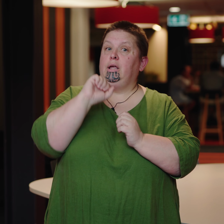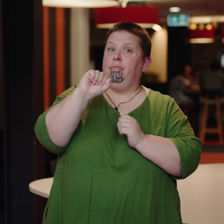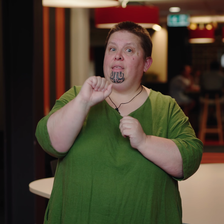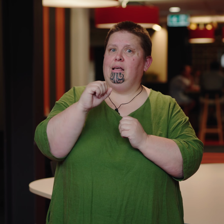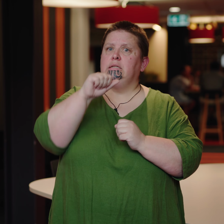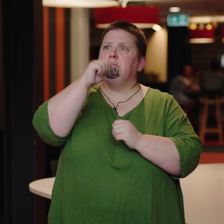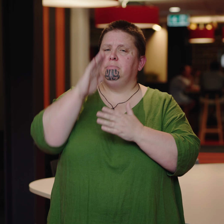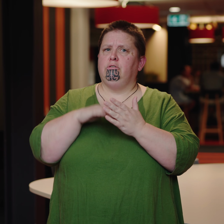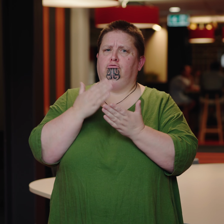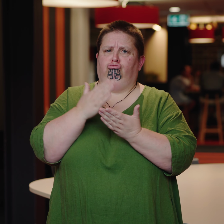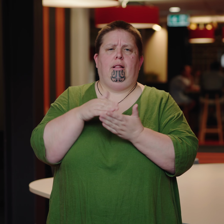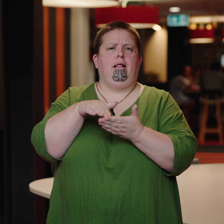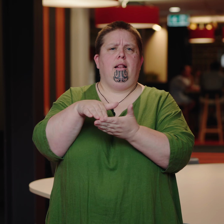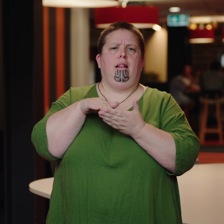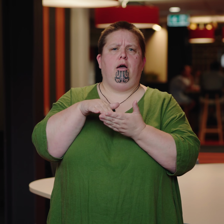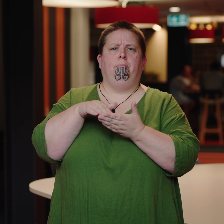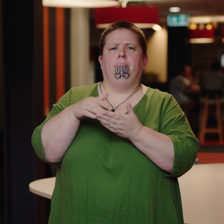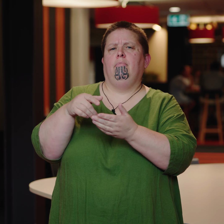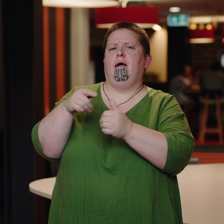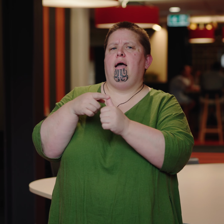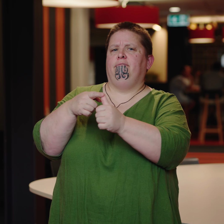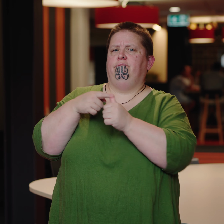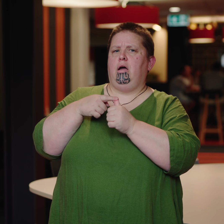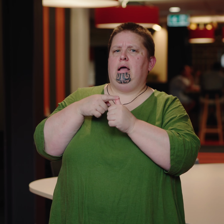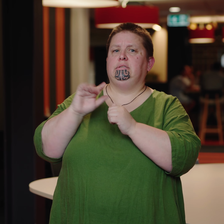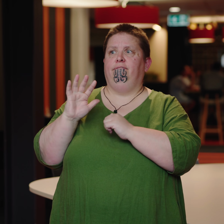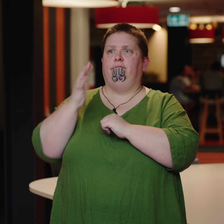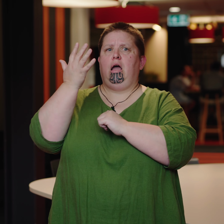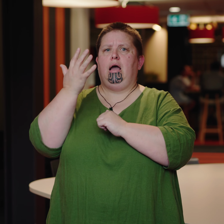Their experience informs the advice Whaikaha will provide to Government.